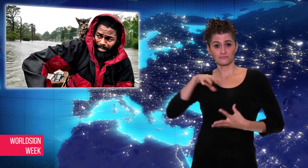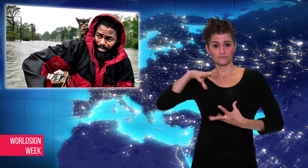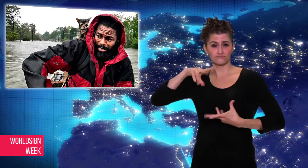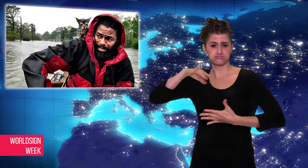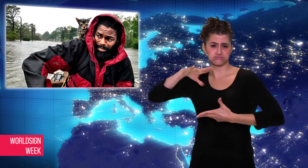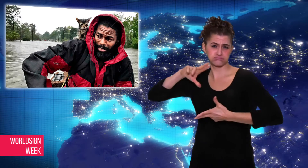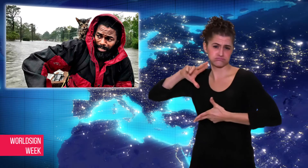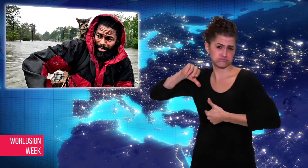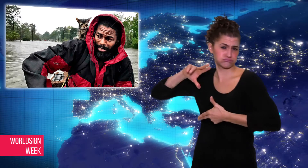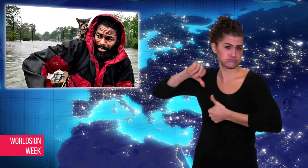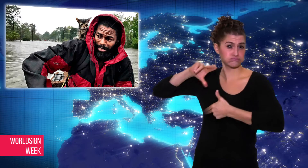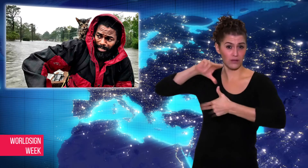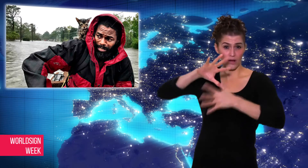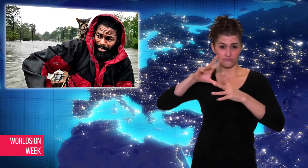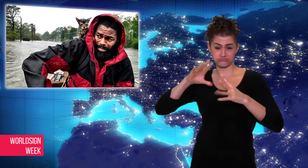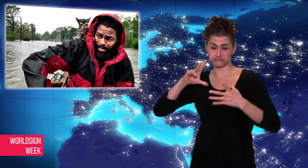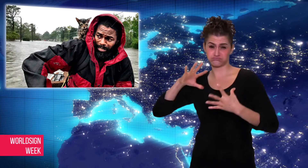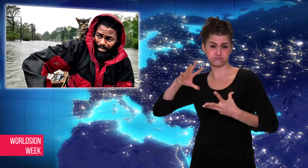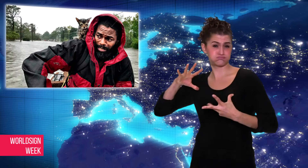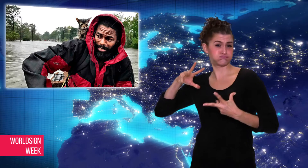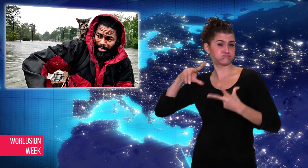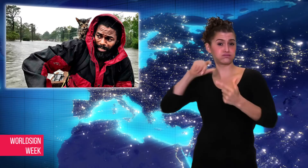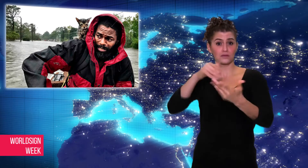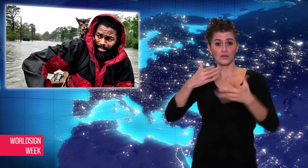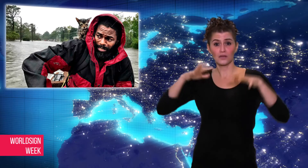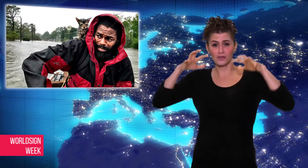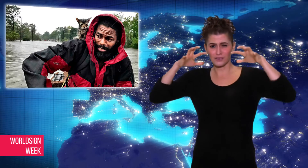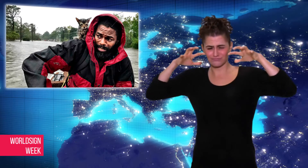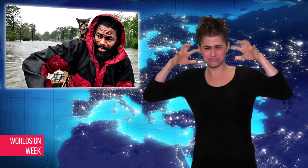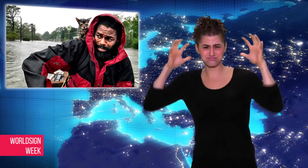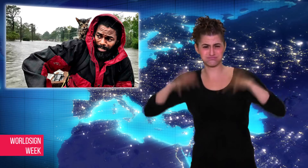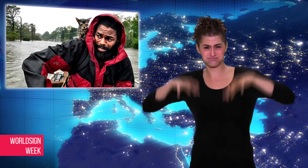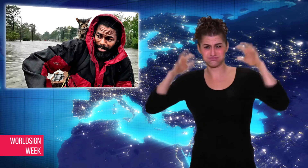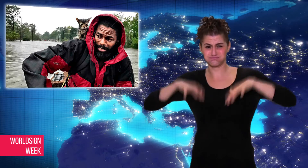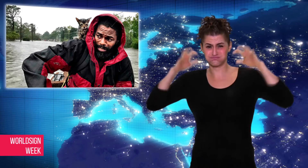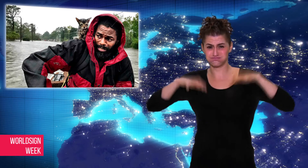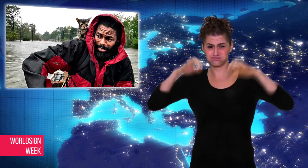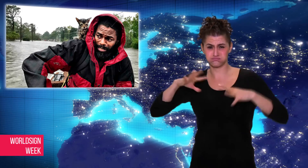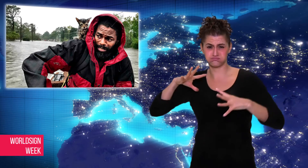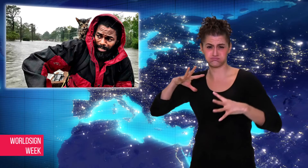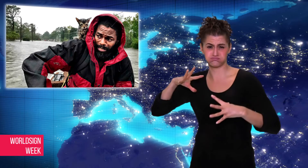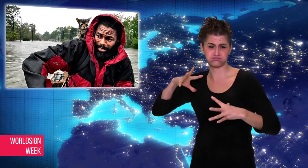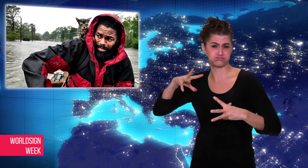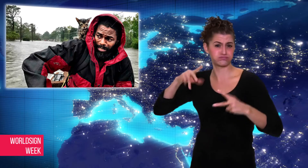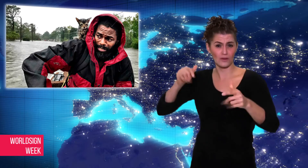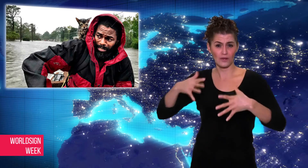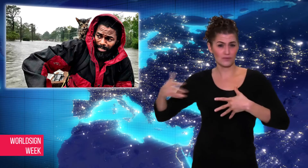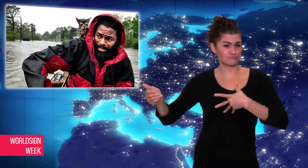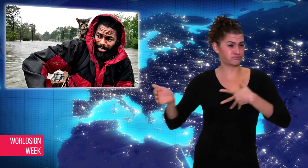severe flooding and storm surges as